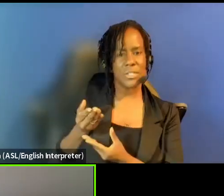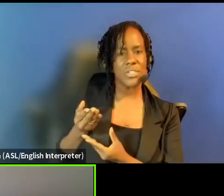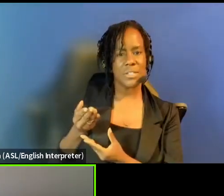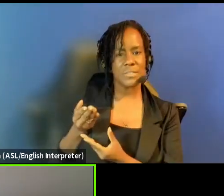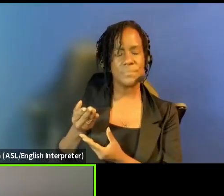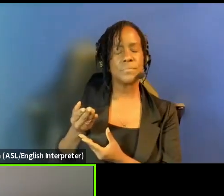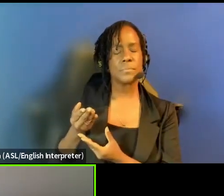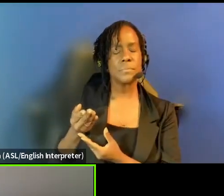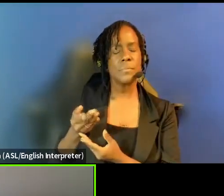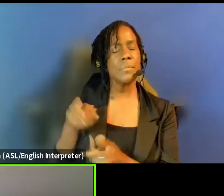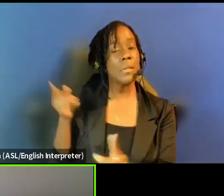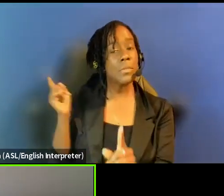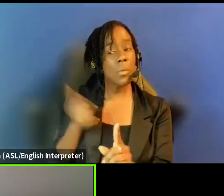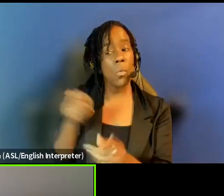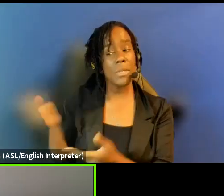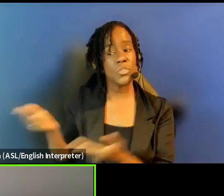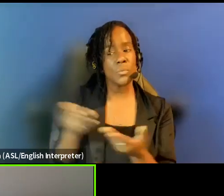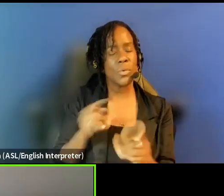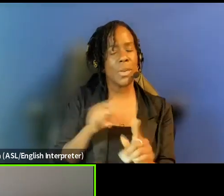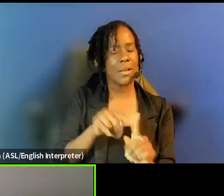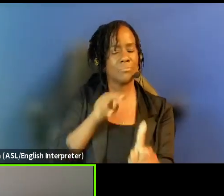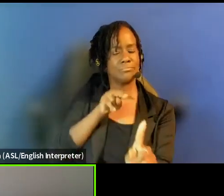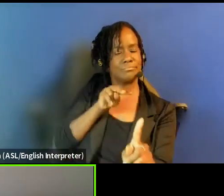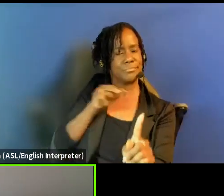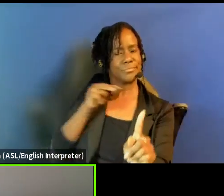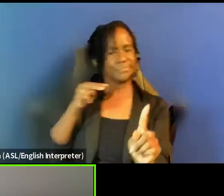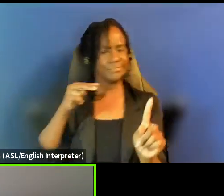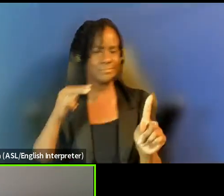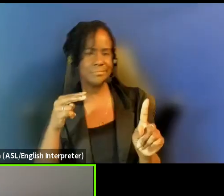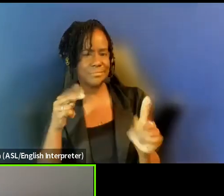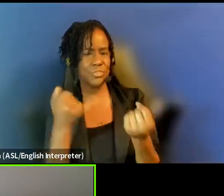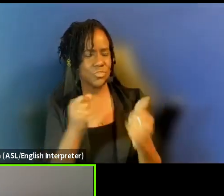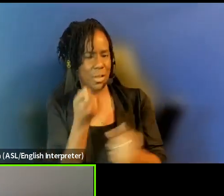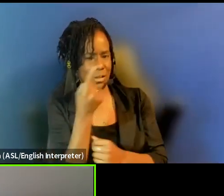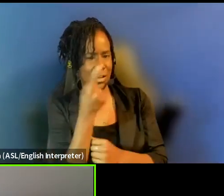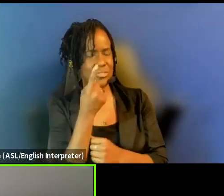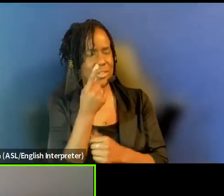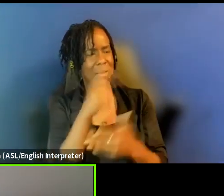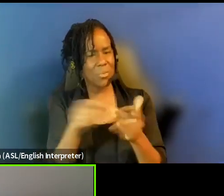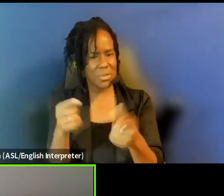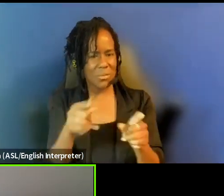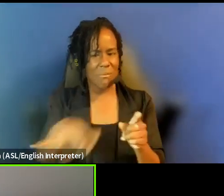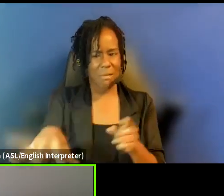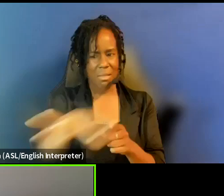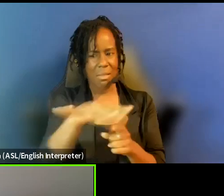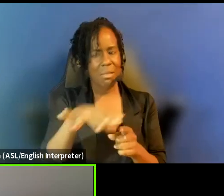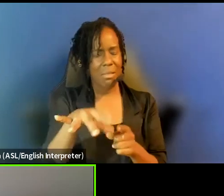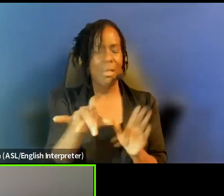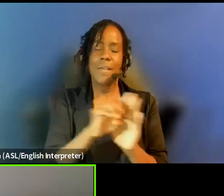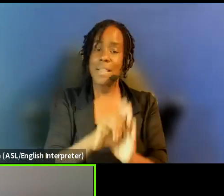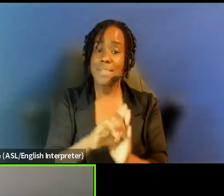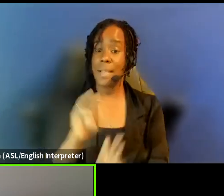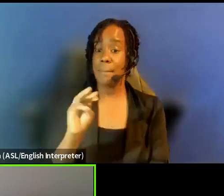board in the code of Virginia. That involves getting data and information from agencies. We work closely with specific agencies to get information and